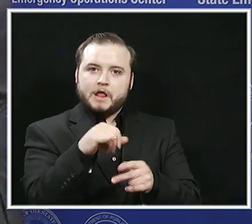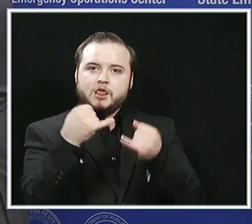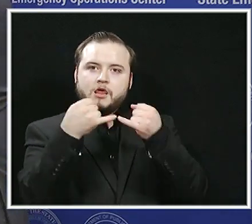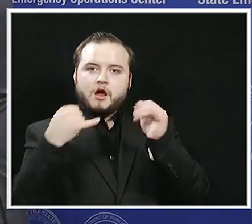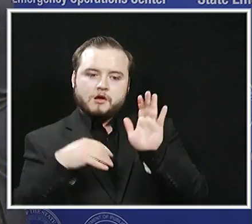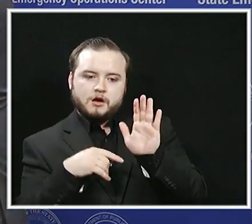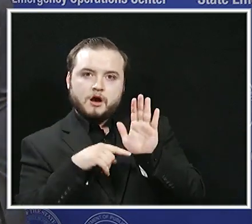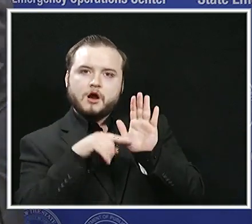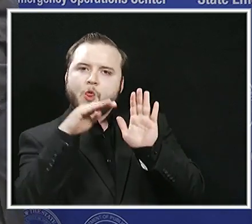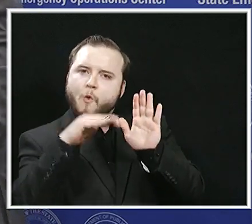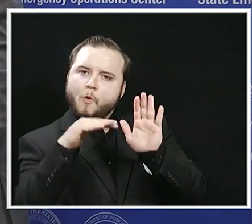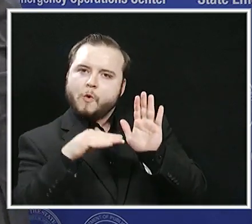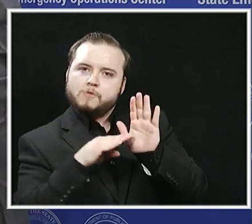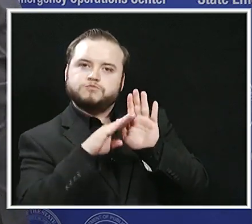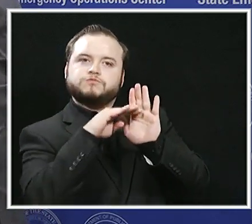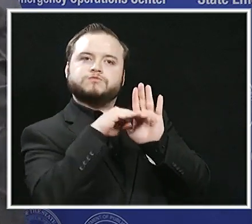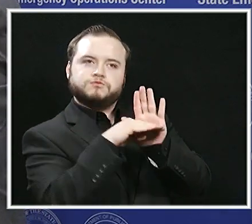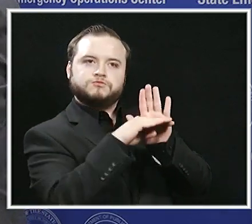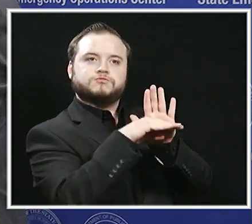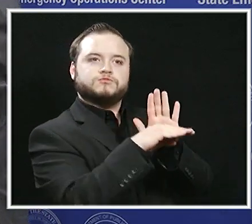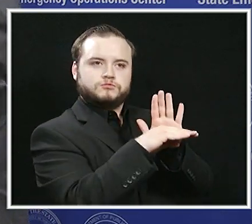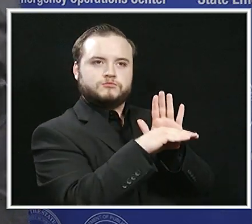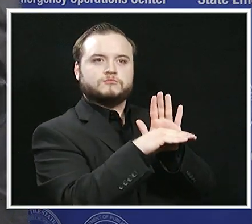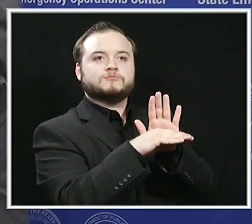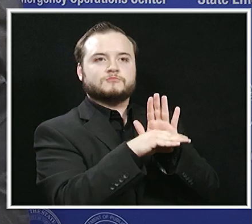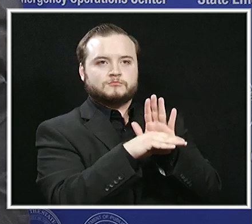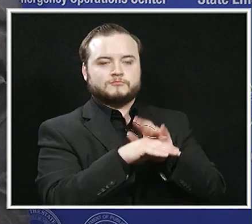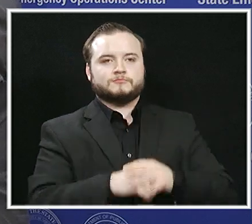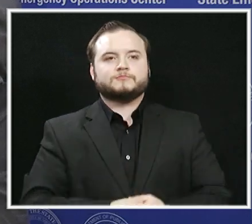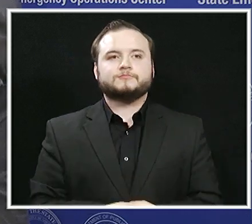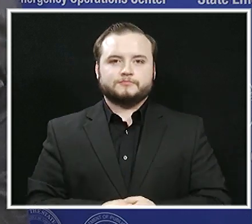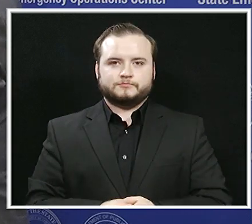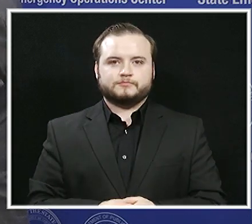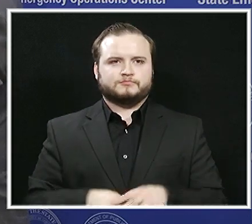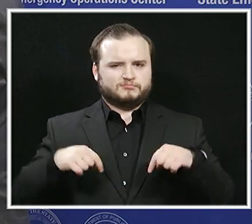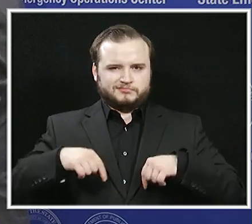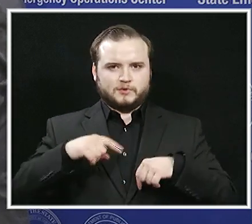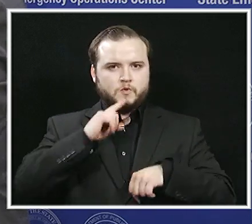why we are still at this point in time able to stay right with the top two or three states, even, and this